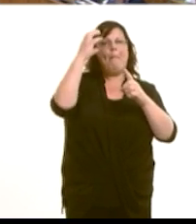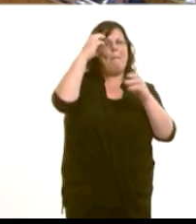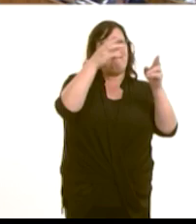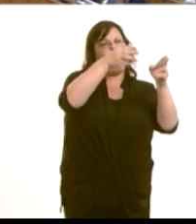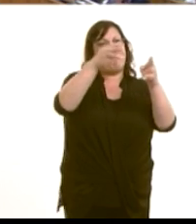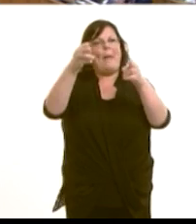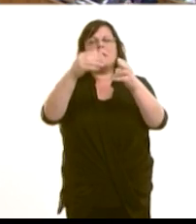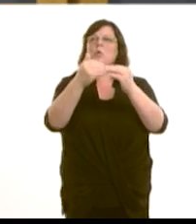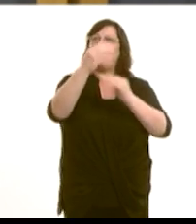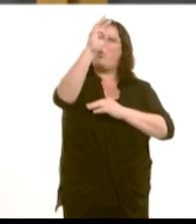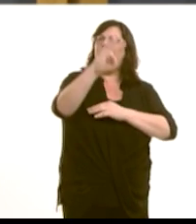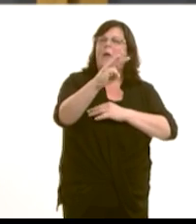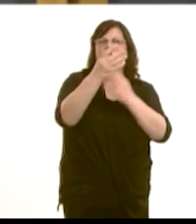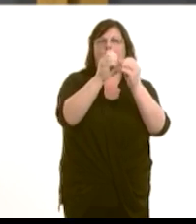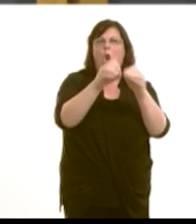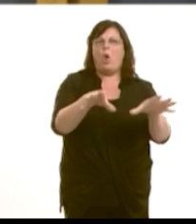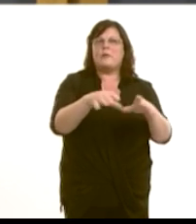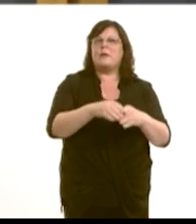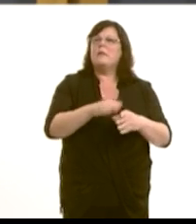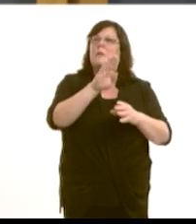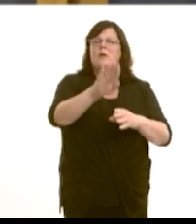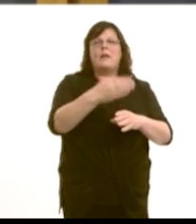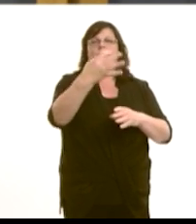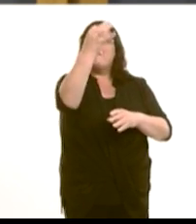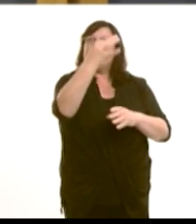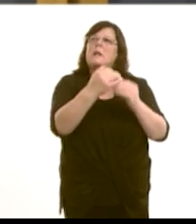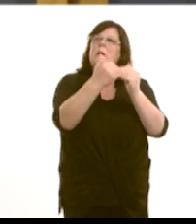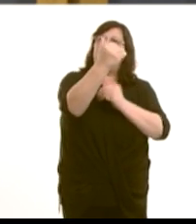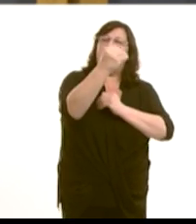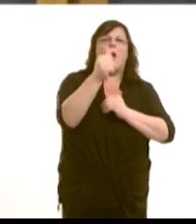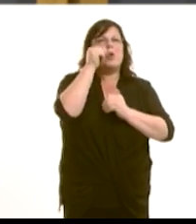occupancy levels of 95 per cent or above, NHS staff in north Wales told me that new